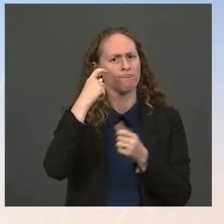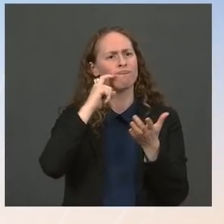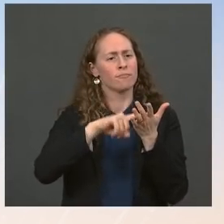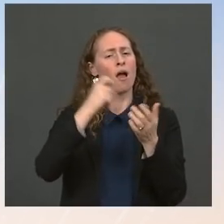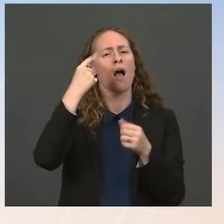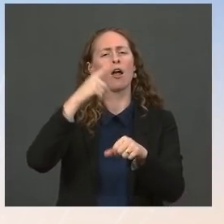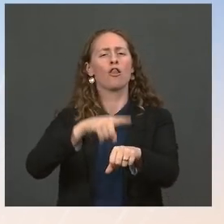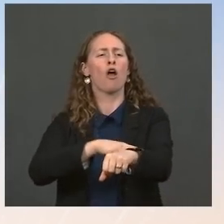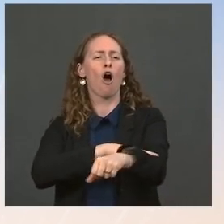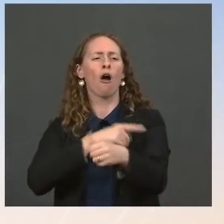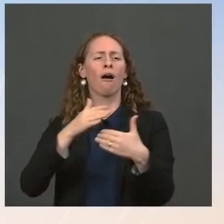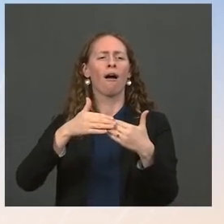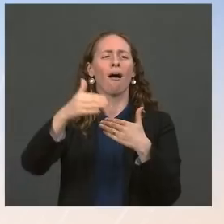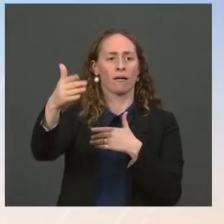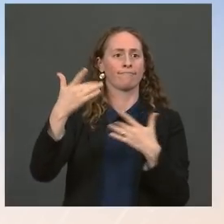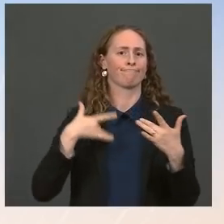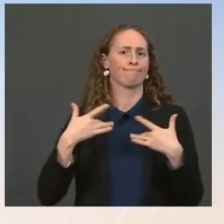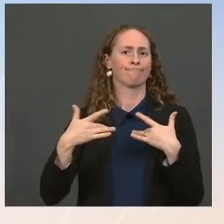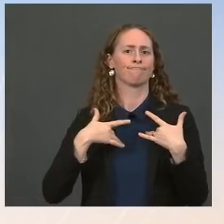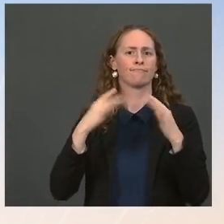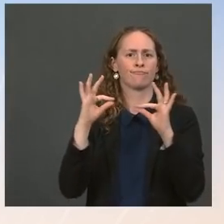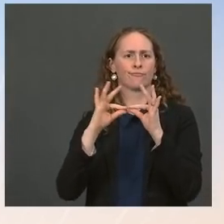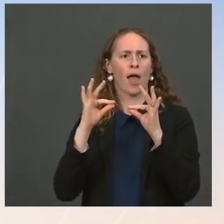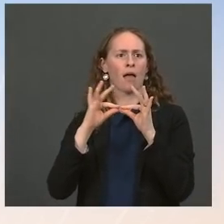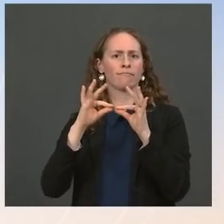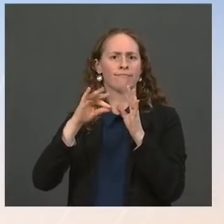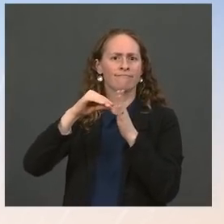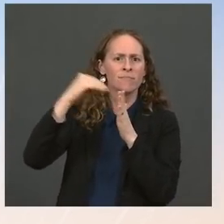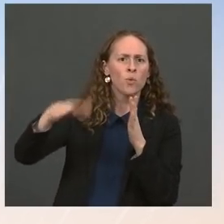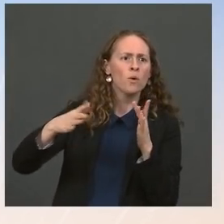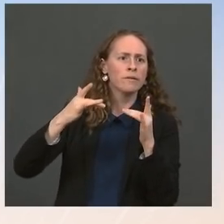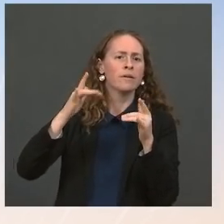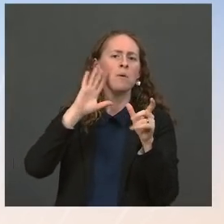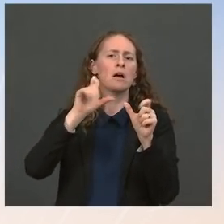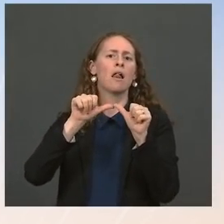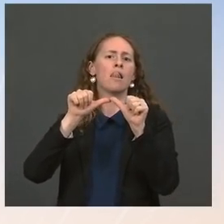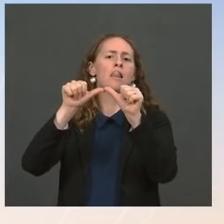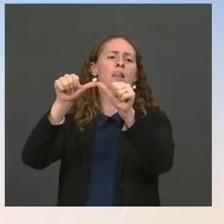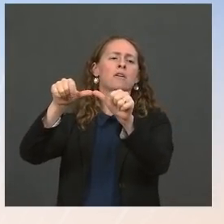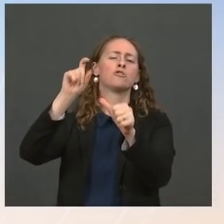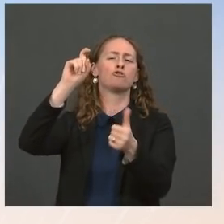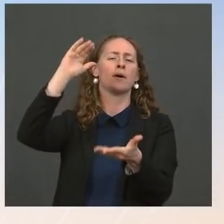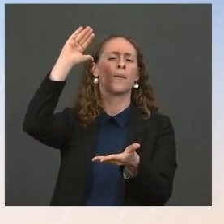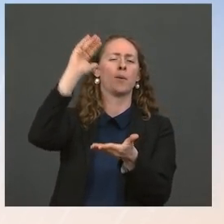And that is something -- while it is going to come down next year, and those are their predictions -- the Build Back Better agenda,